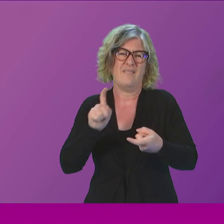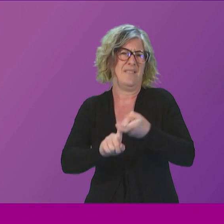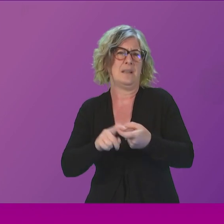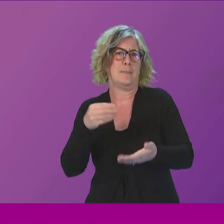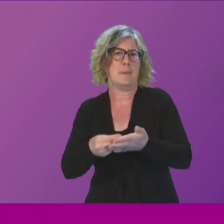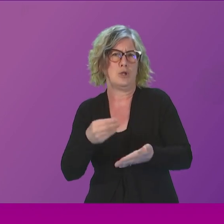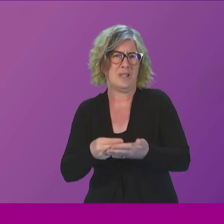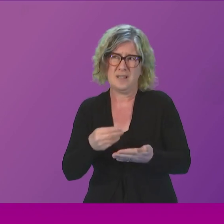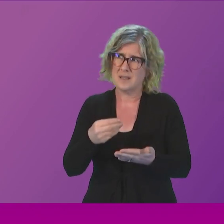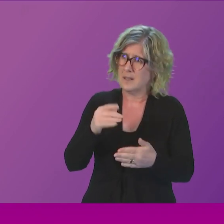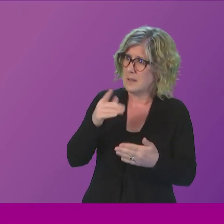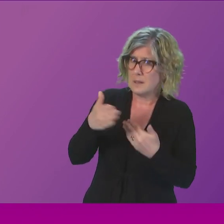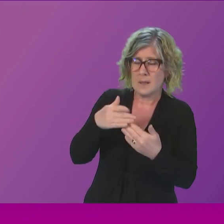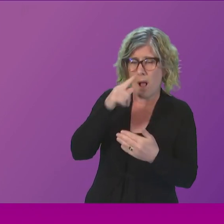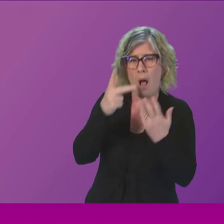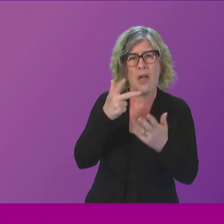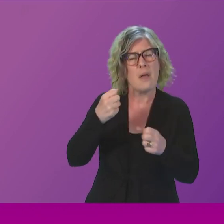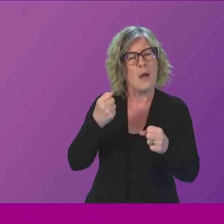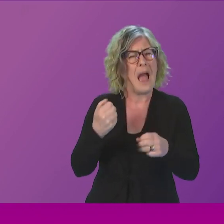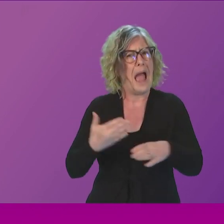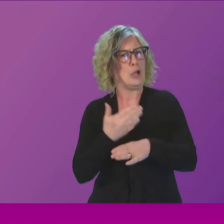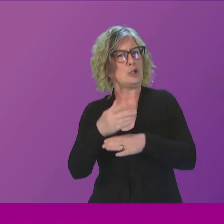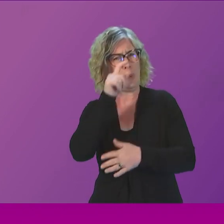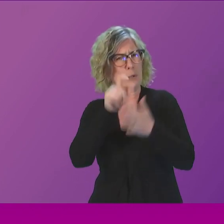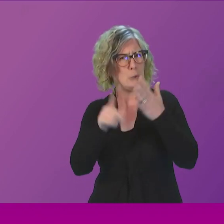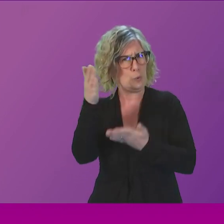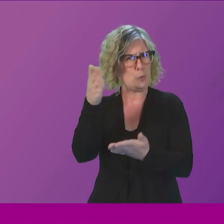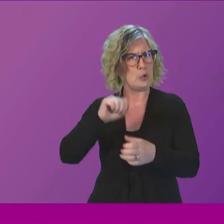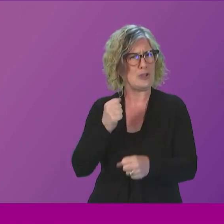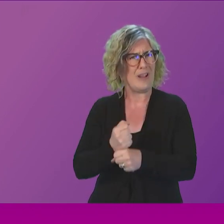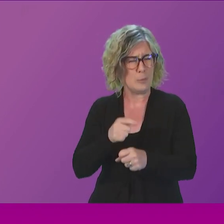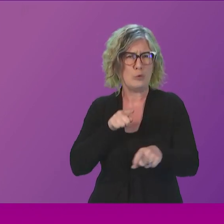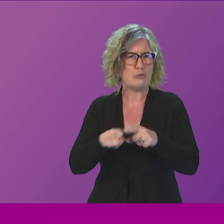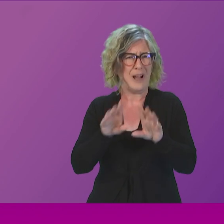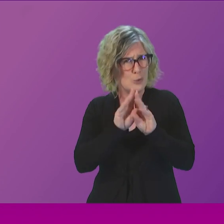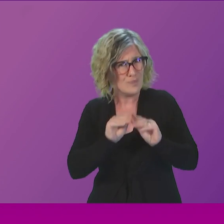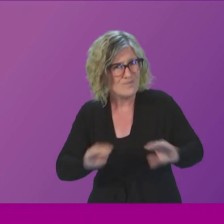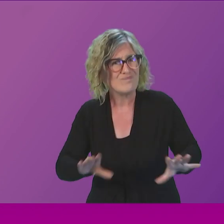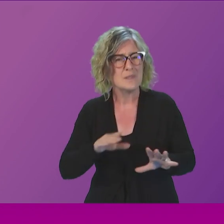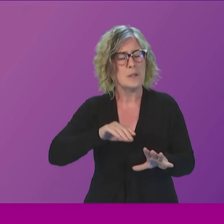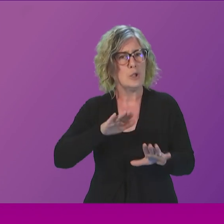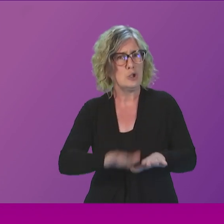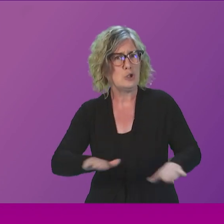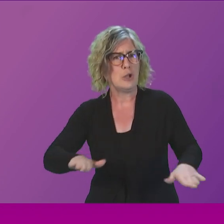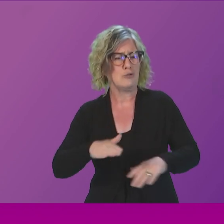What further actions could the Scottish Government take to tackle child poverty if key welfare,